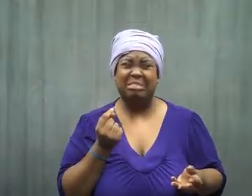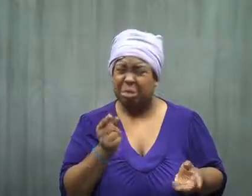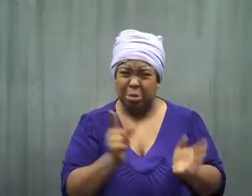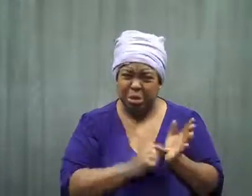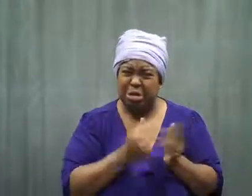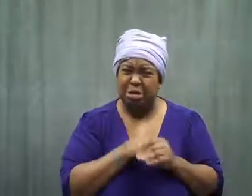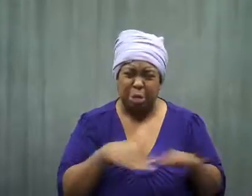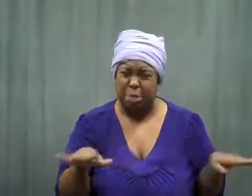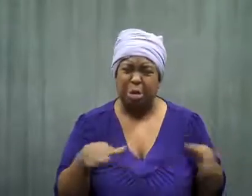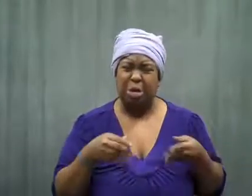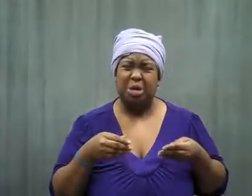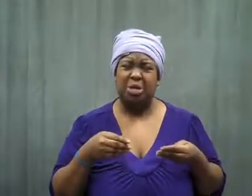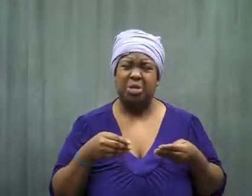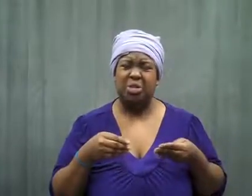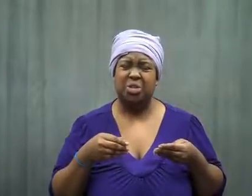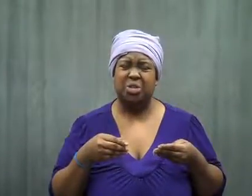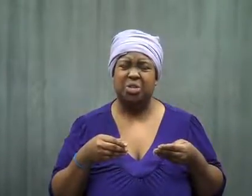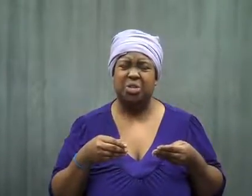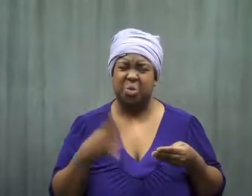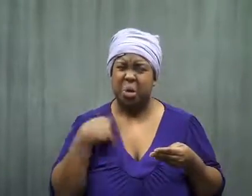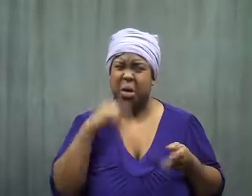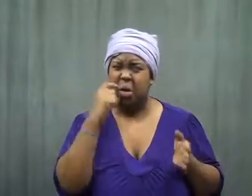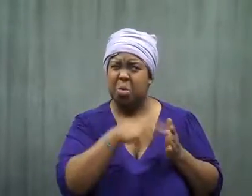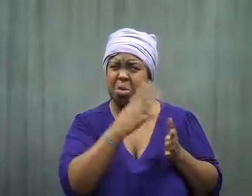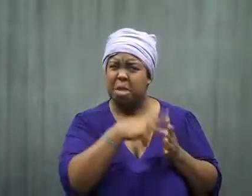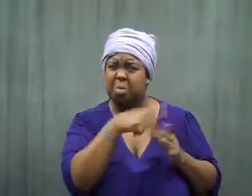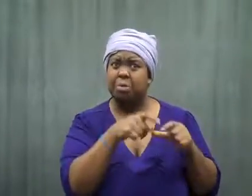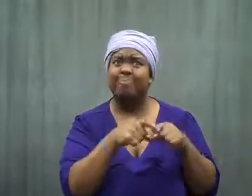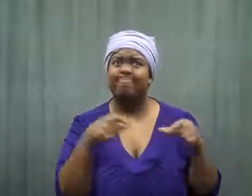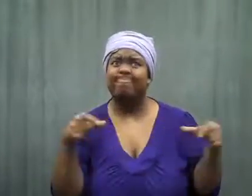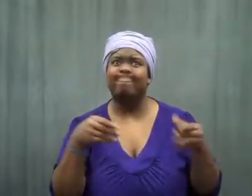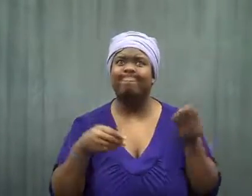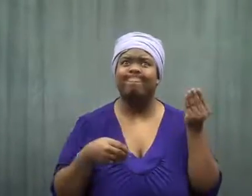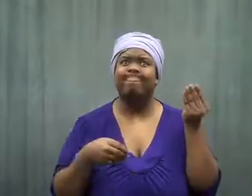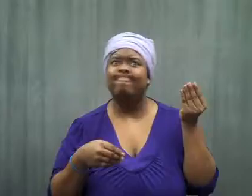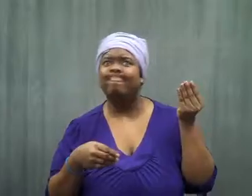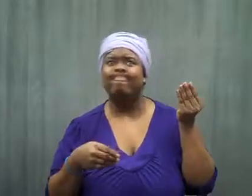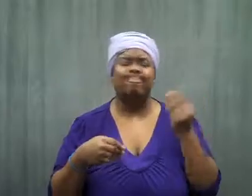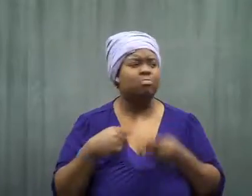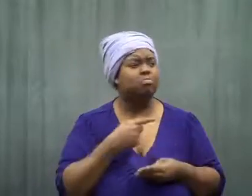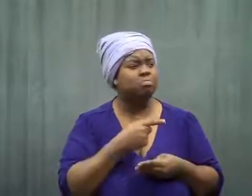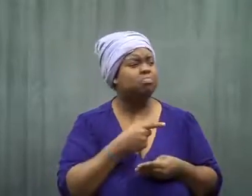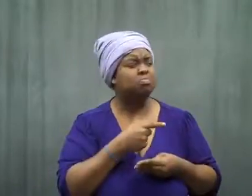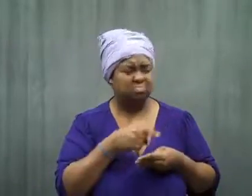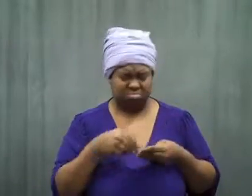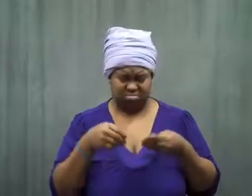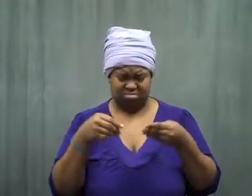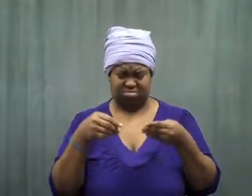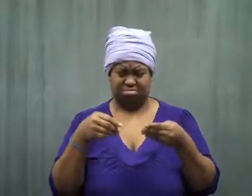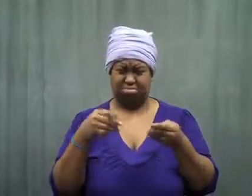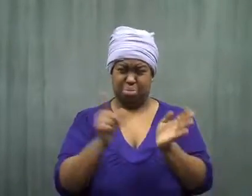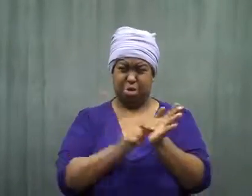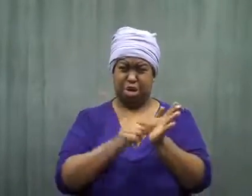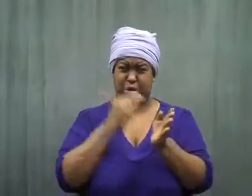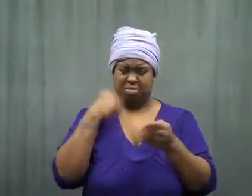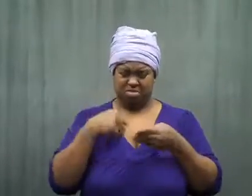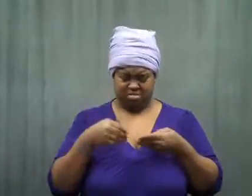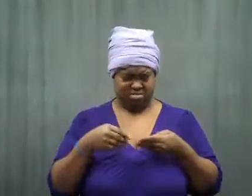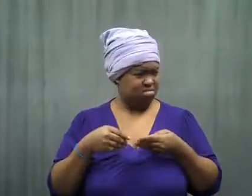I said, "You don't print it no more?"